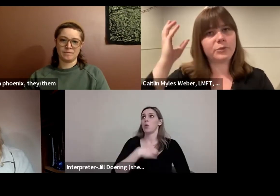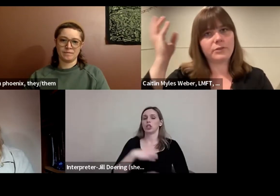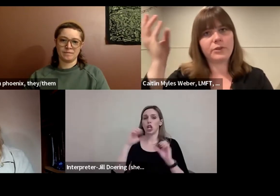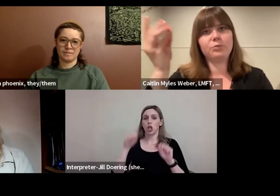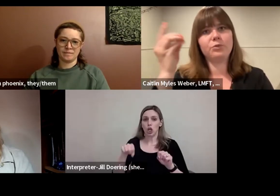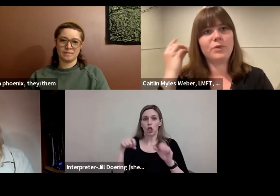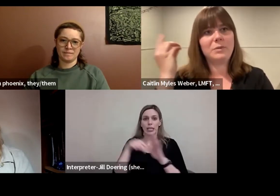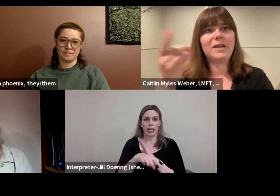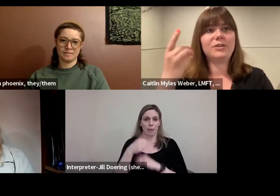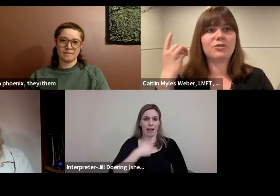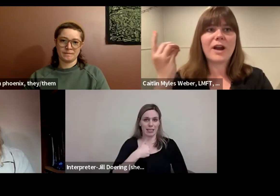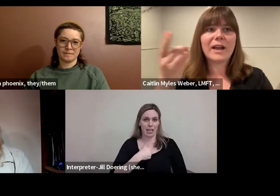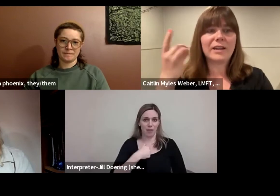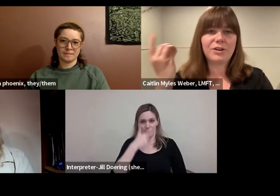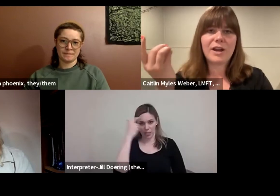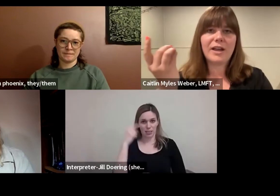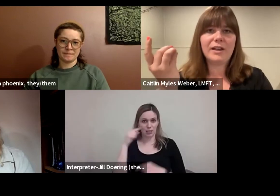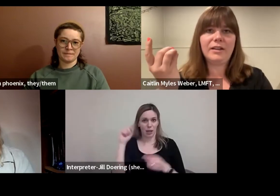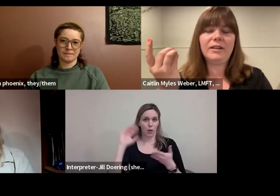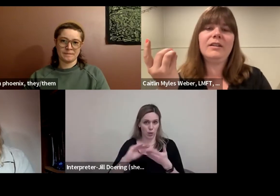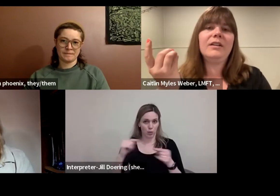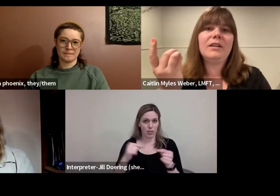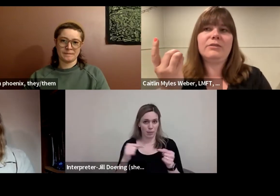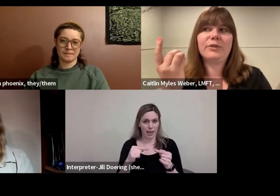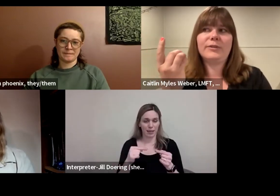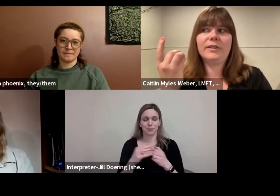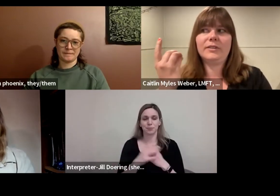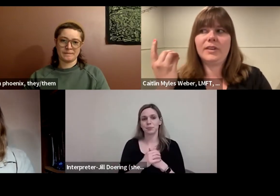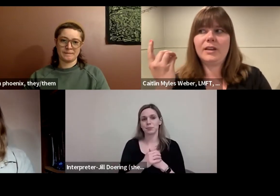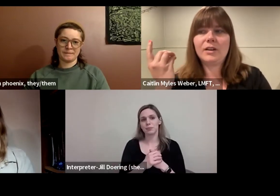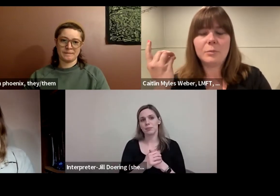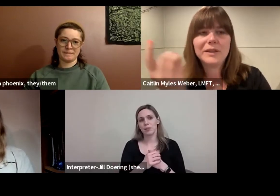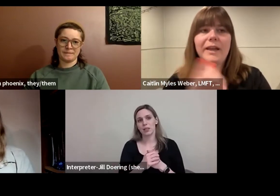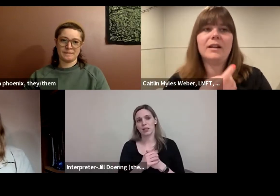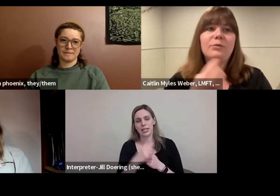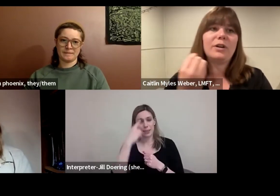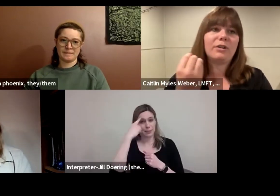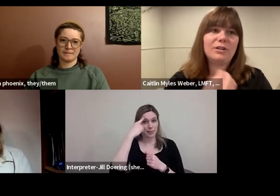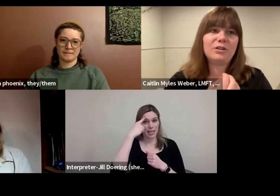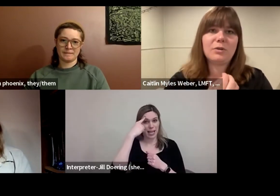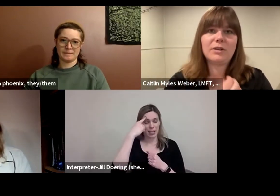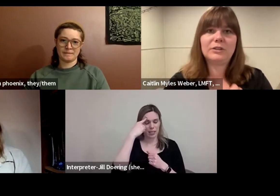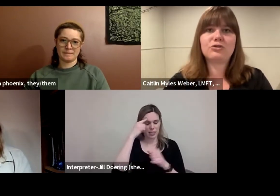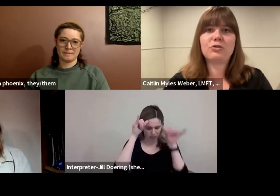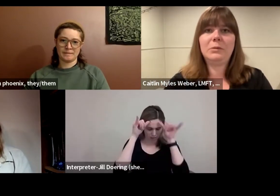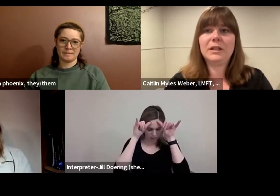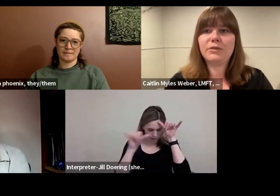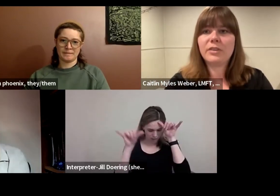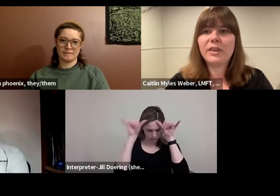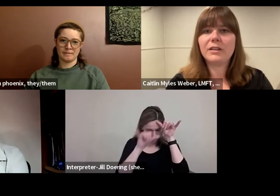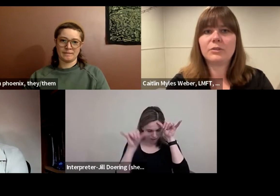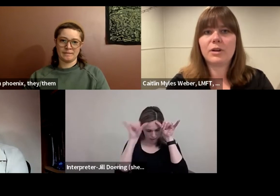sort of a repeat track in your head versus like a plan of what you're gonna do are extremely different things.